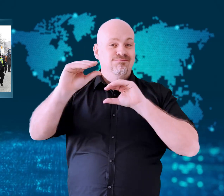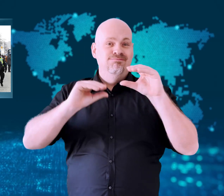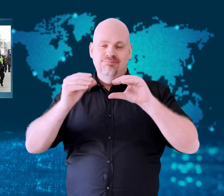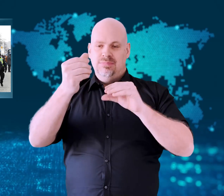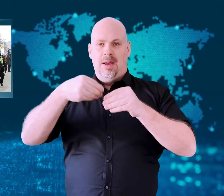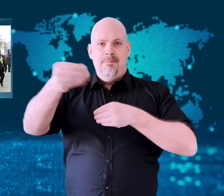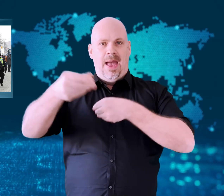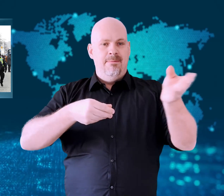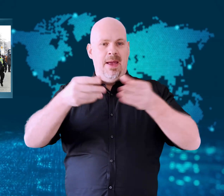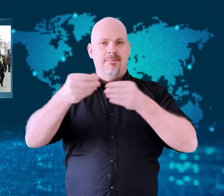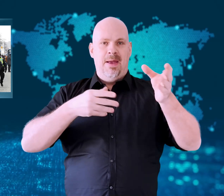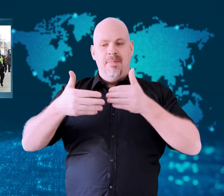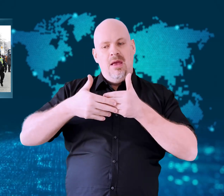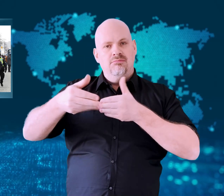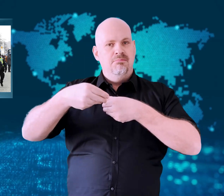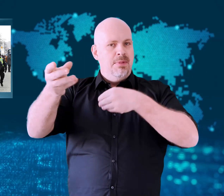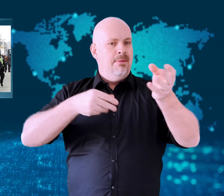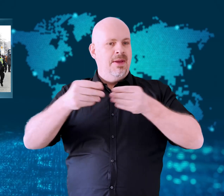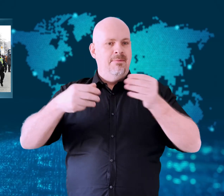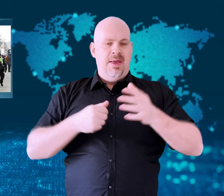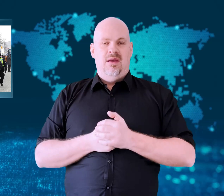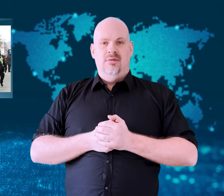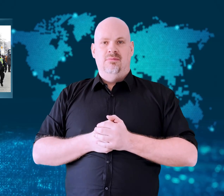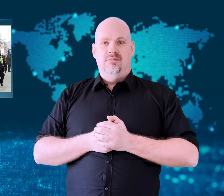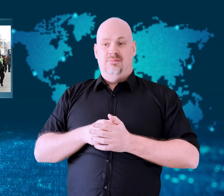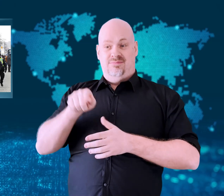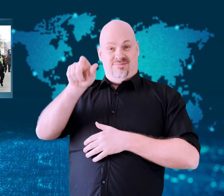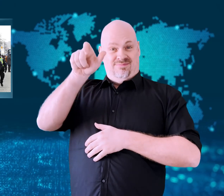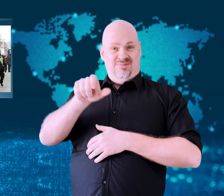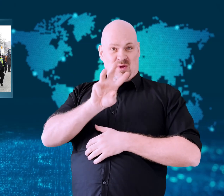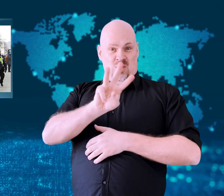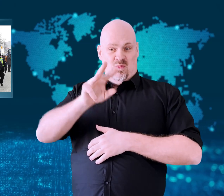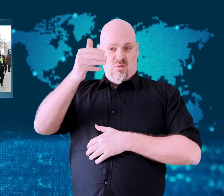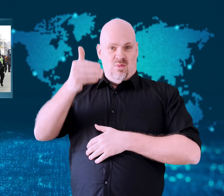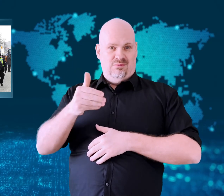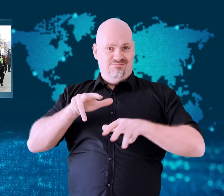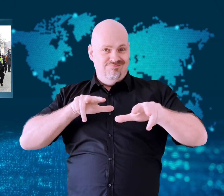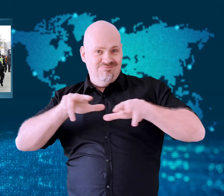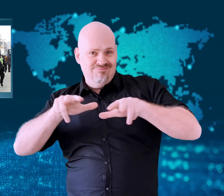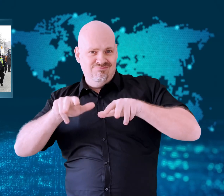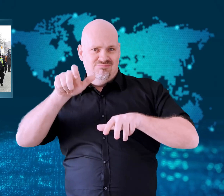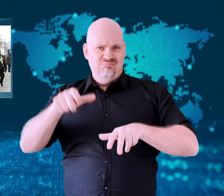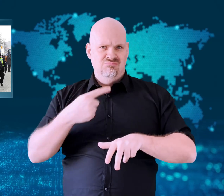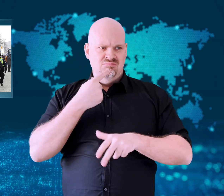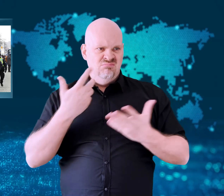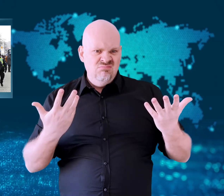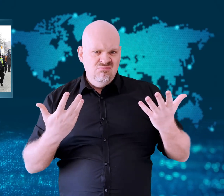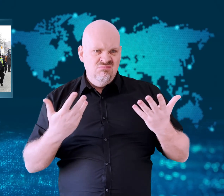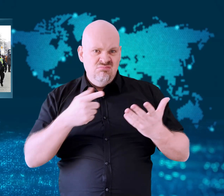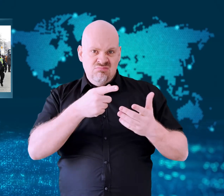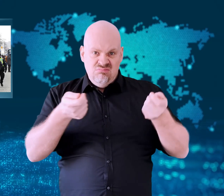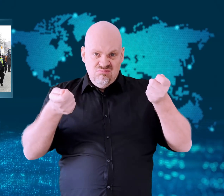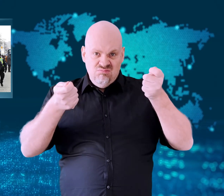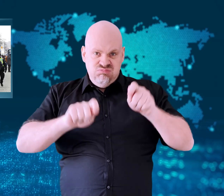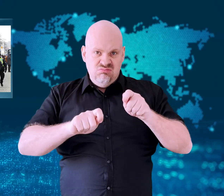The organizer of the page has claimed a violation of civil